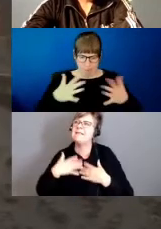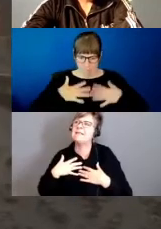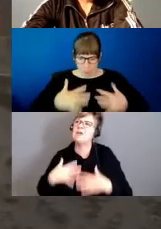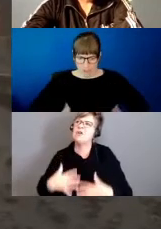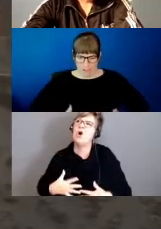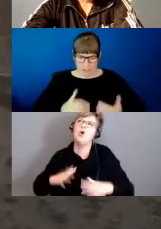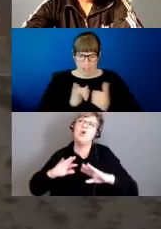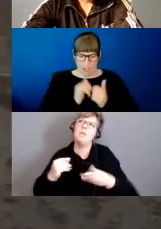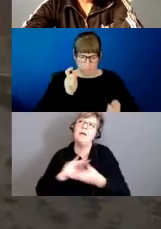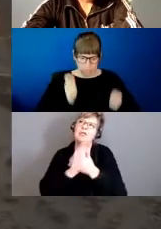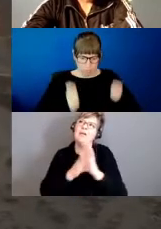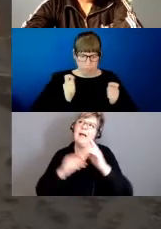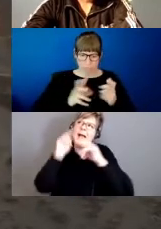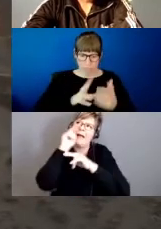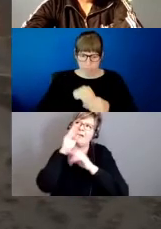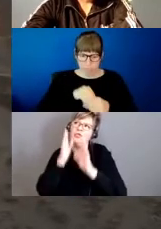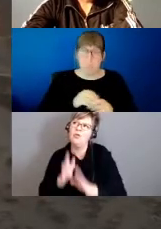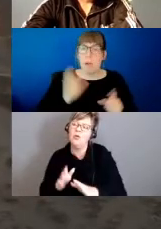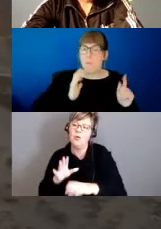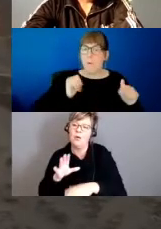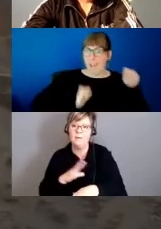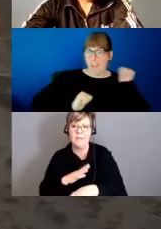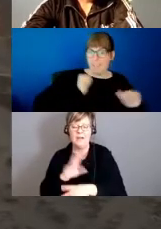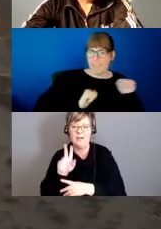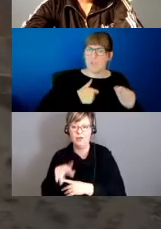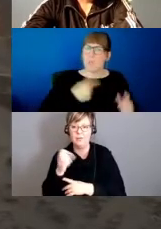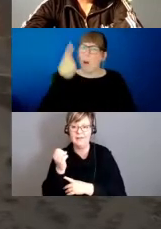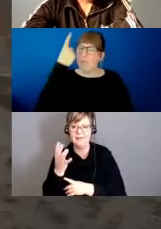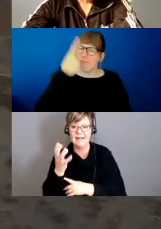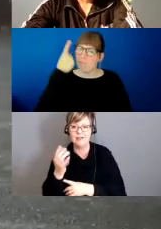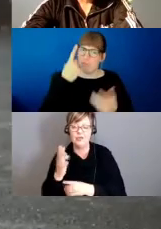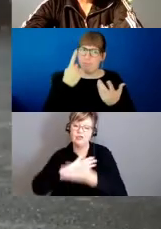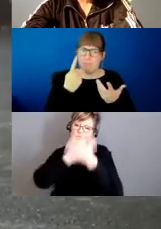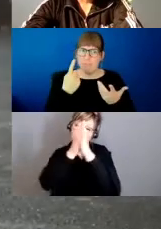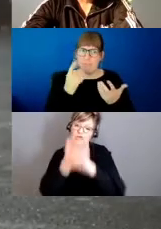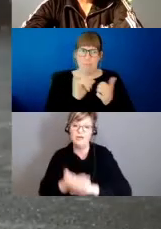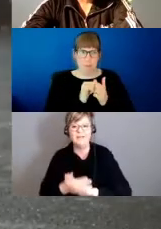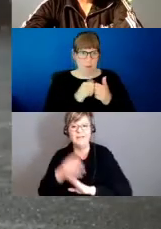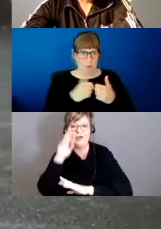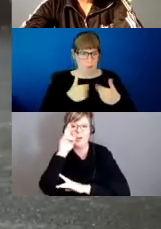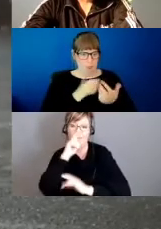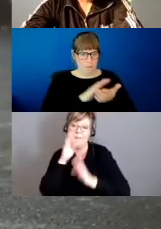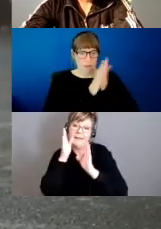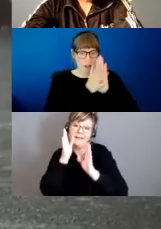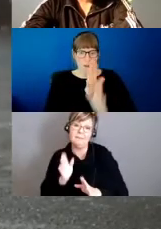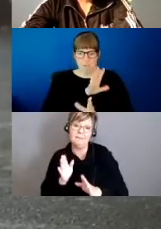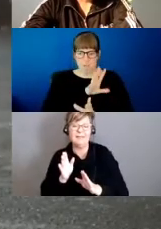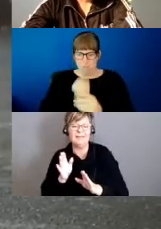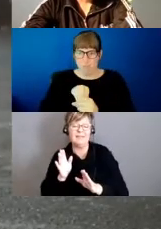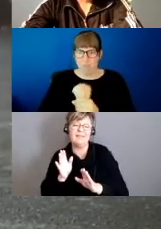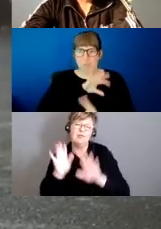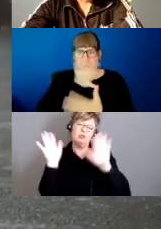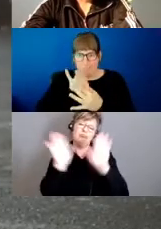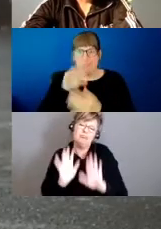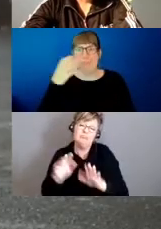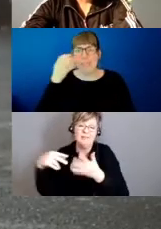WITH SOME ACTING AS WELL SO THAT I WOULD BECOME PART OF THE COMPANY AS A DANCER. SO YOU SEE